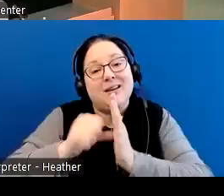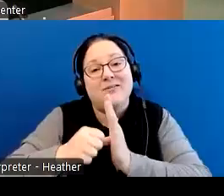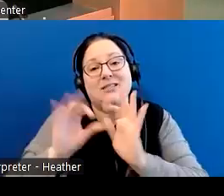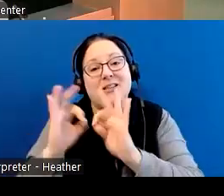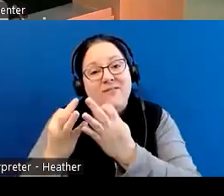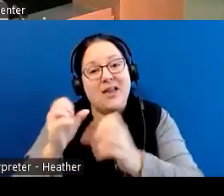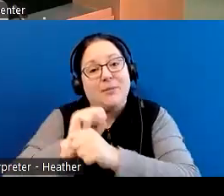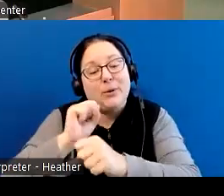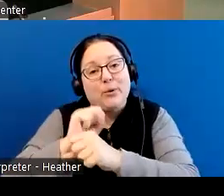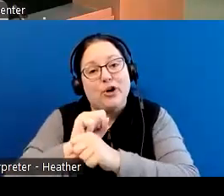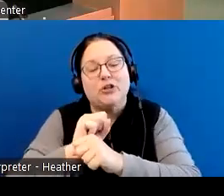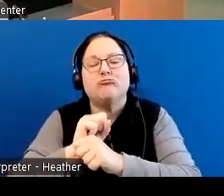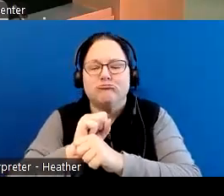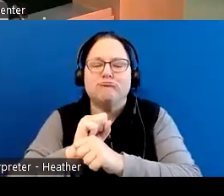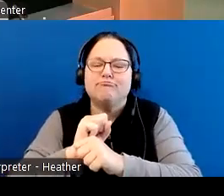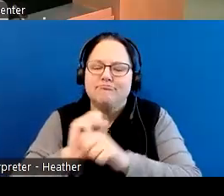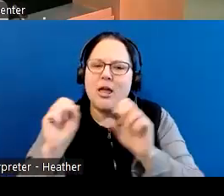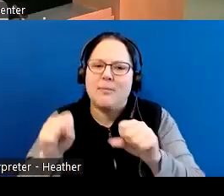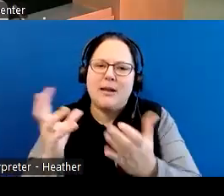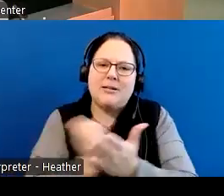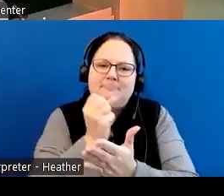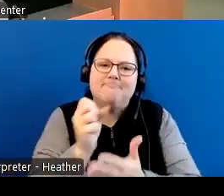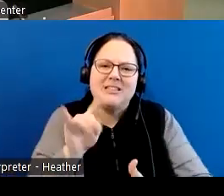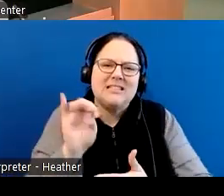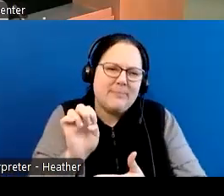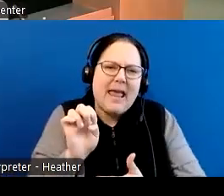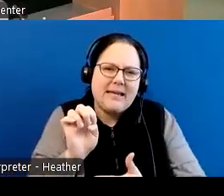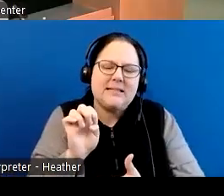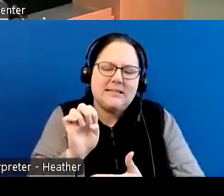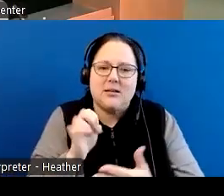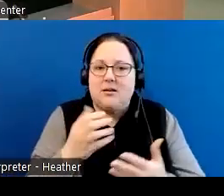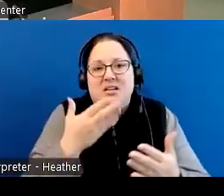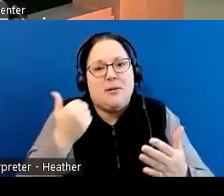um, has been able to utilize our space in a way that works as best as it can. Um,